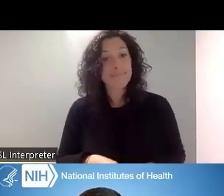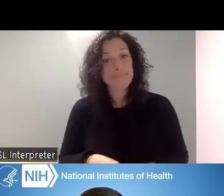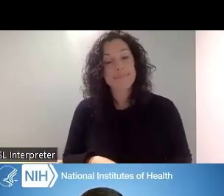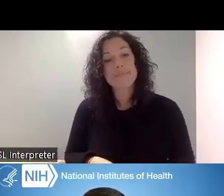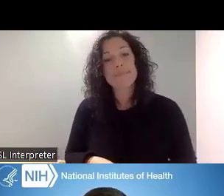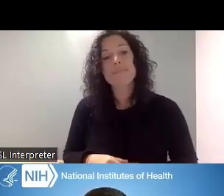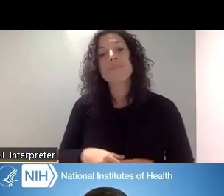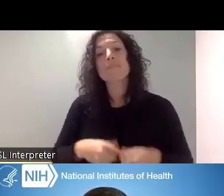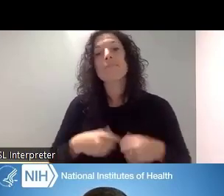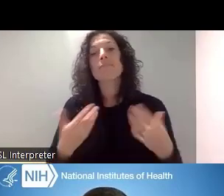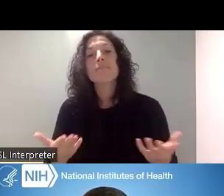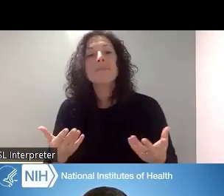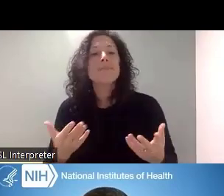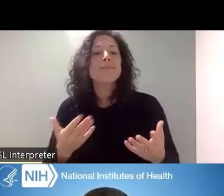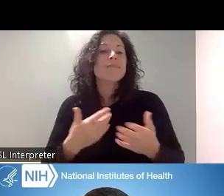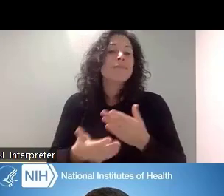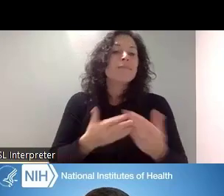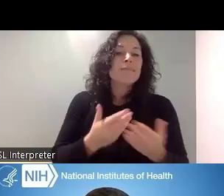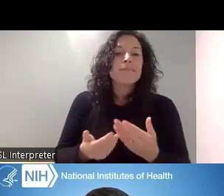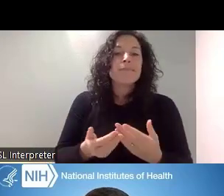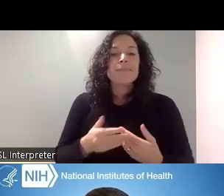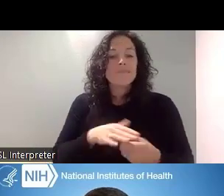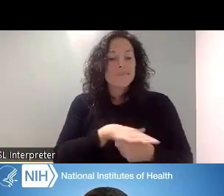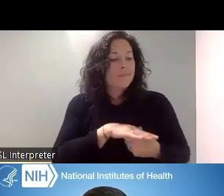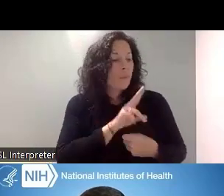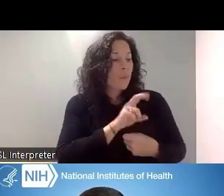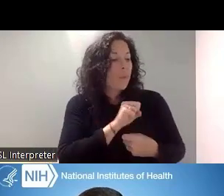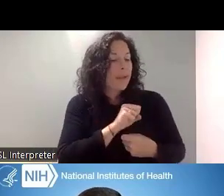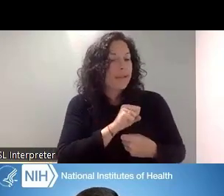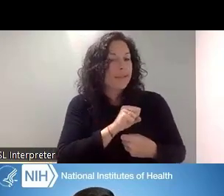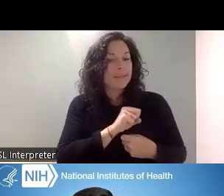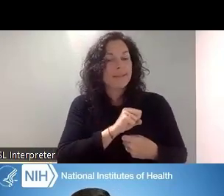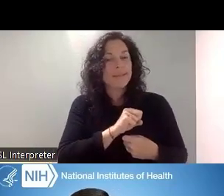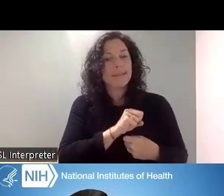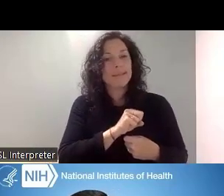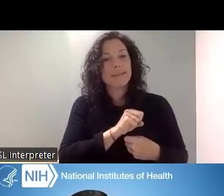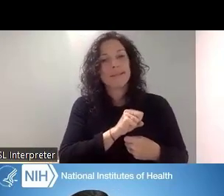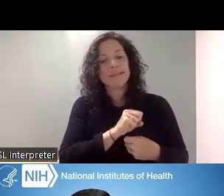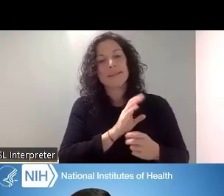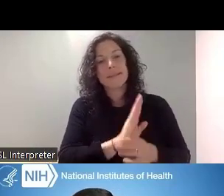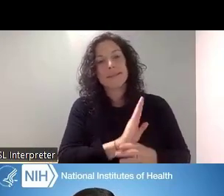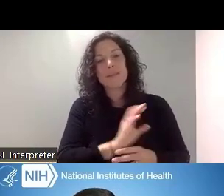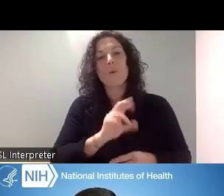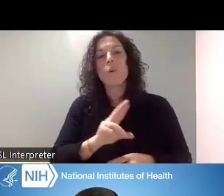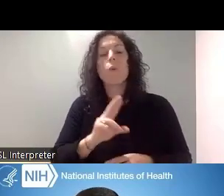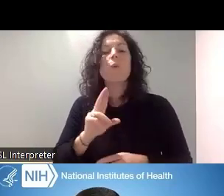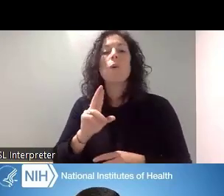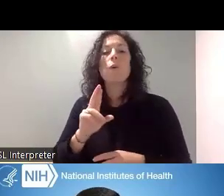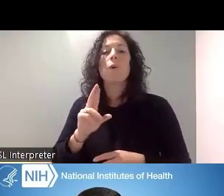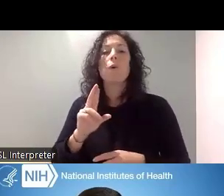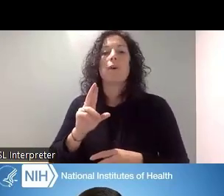All right. So whether you are a domestic institution or if you're an international institution, in either case,